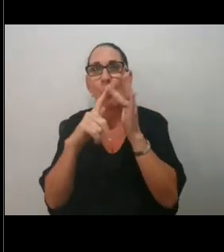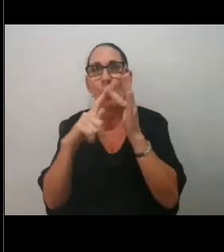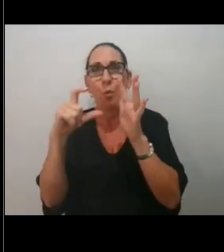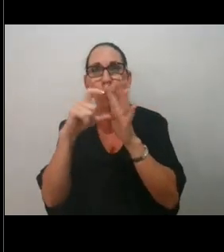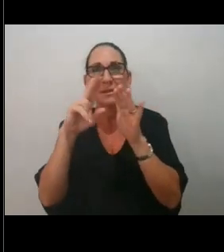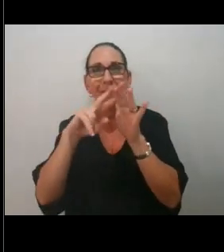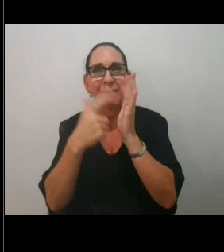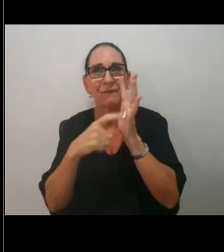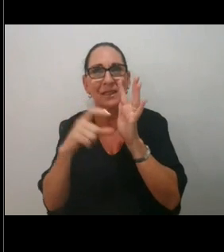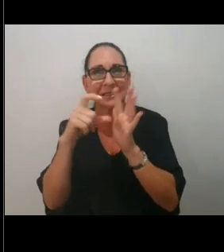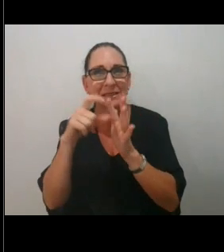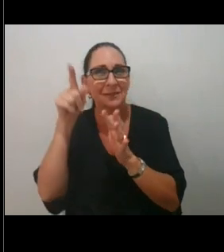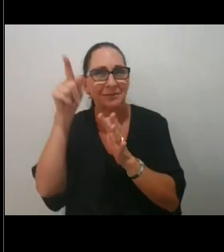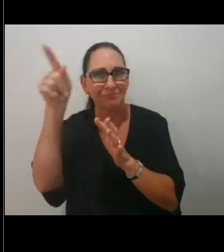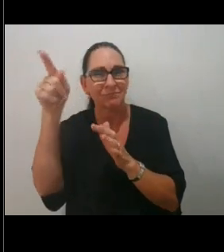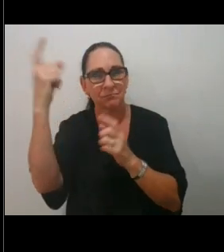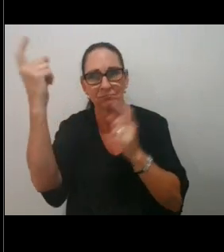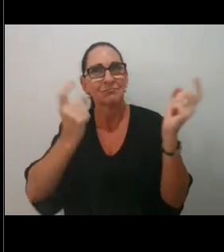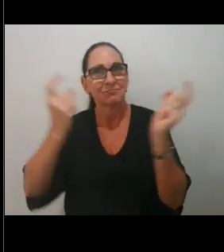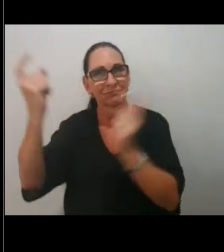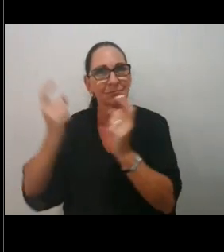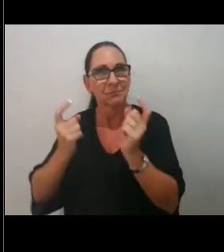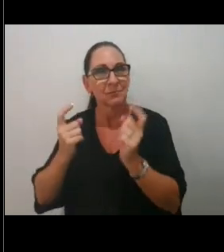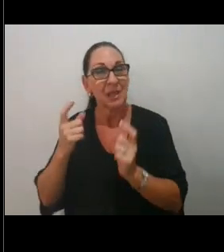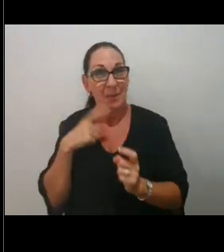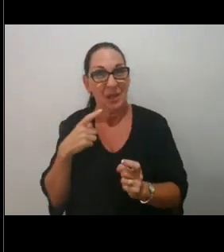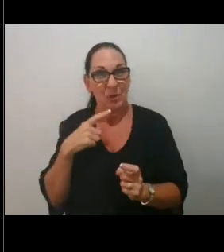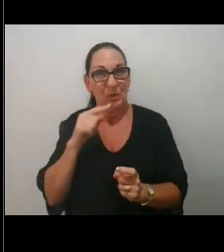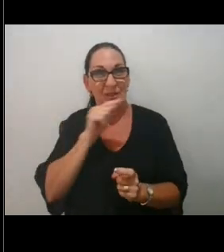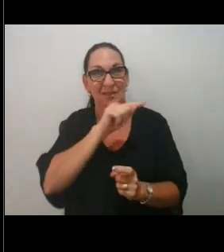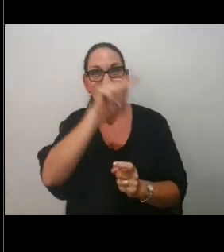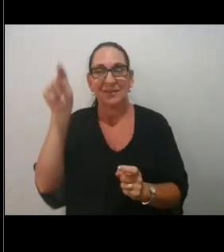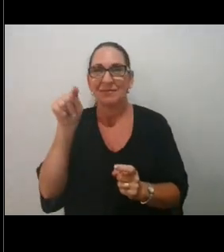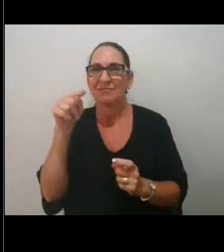because again dealing with people in the Drug and Alcohol Court or otherwise looking at imprisonment